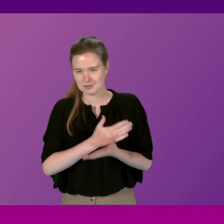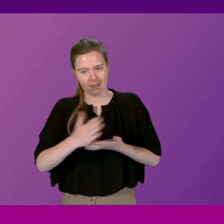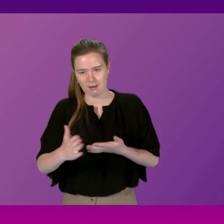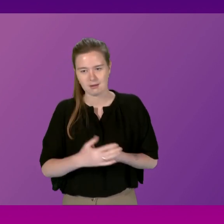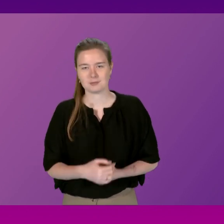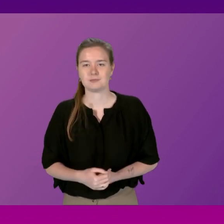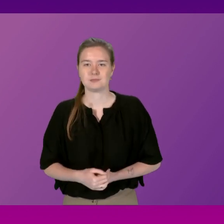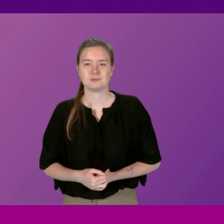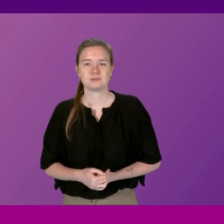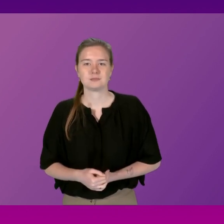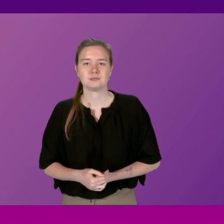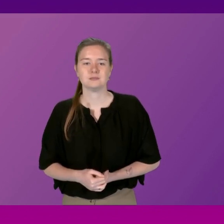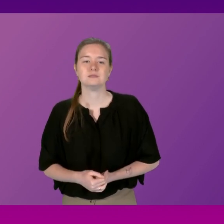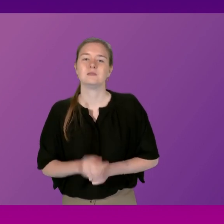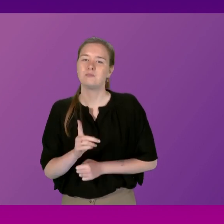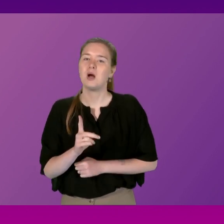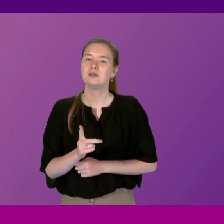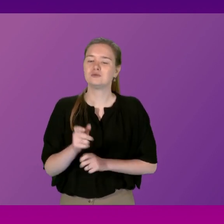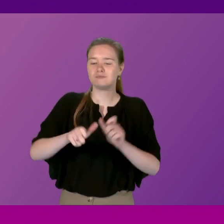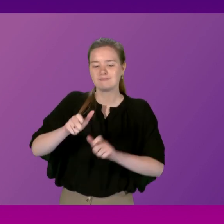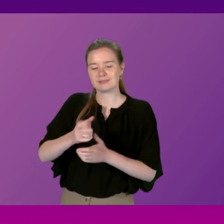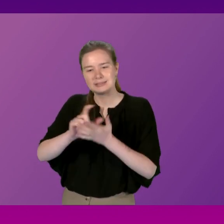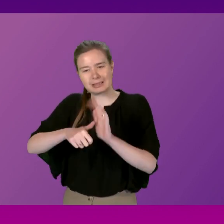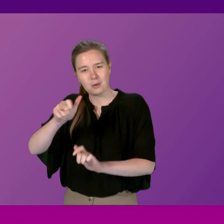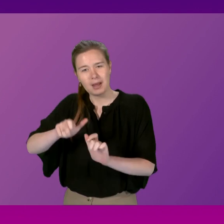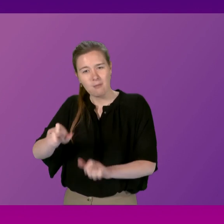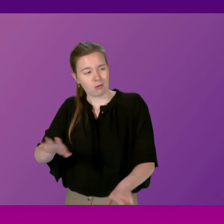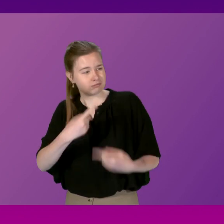However, the vilification of disabled people and the message that is being sent, that they